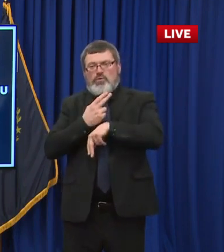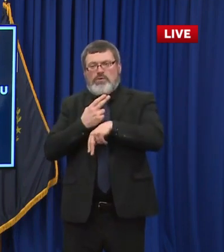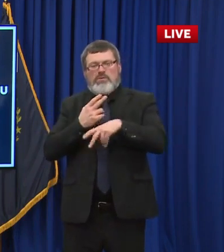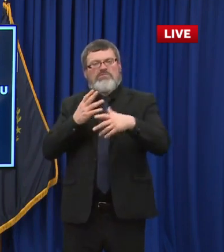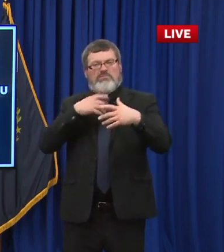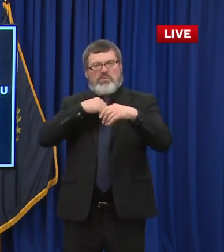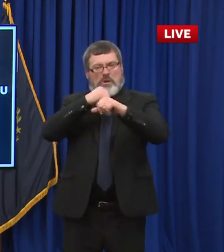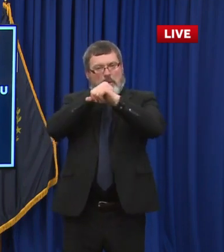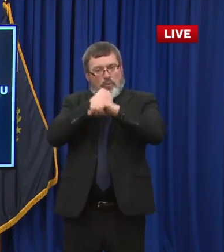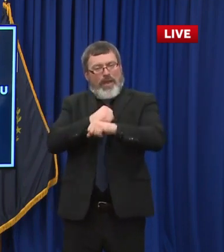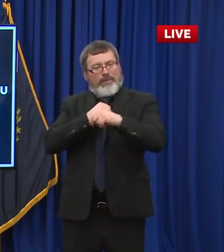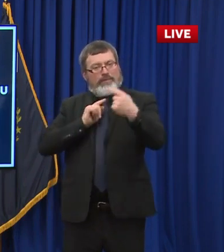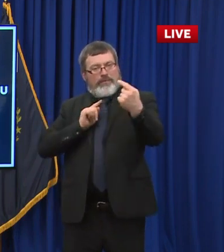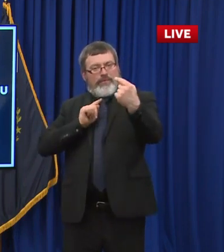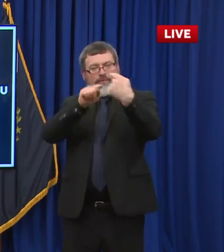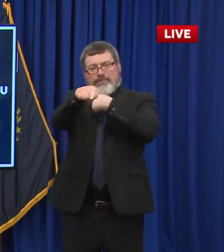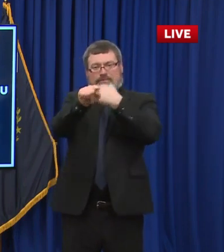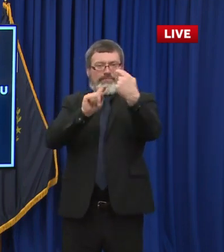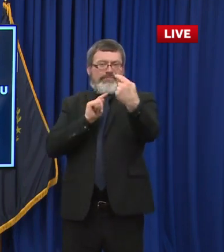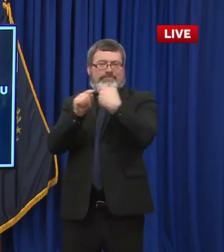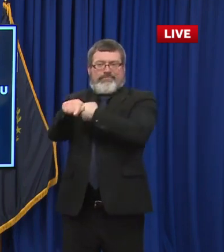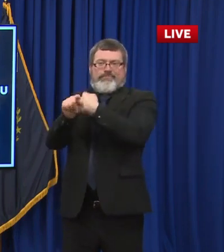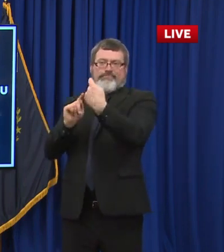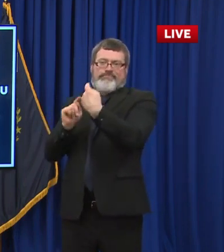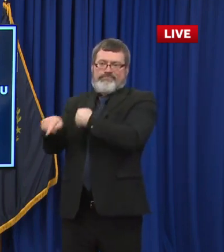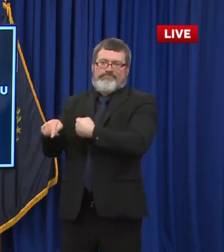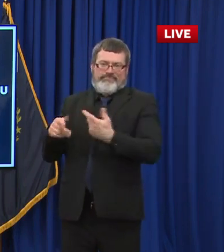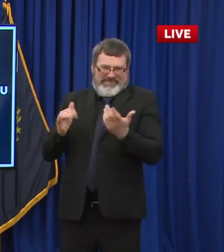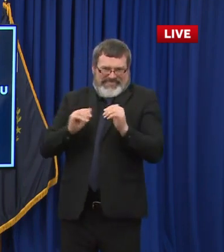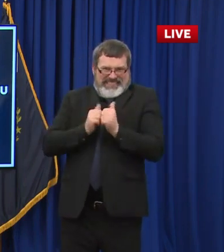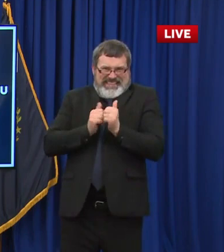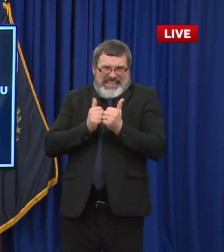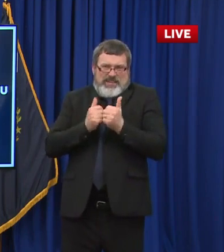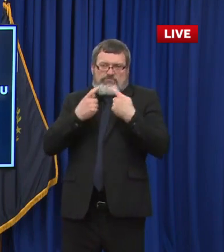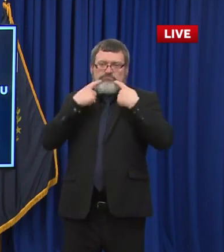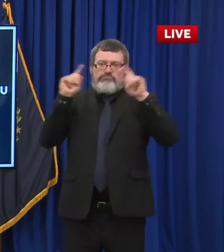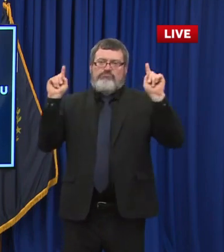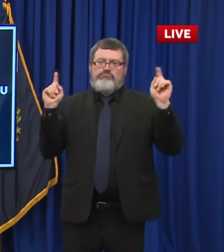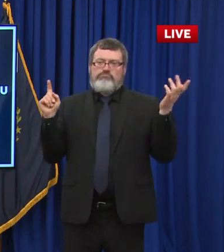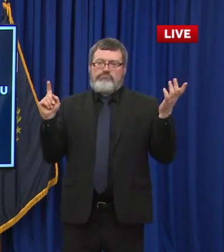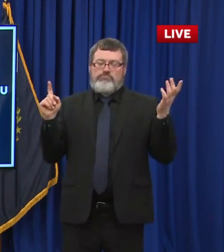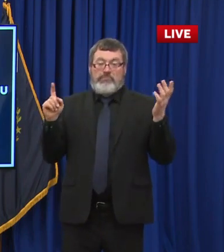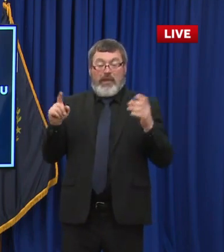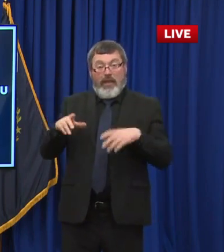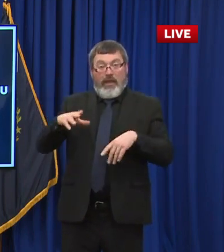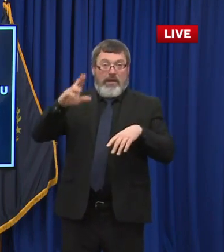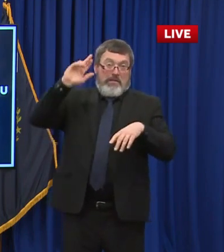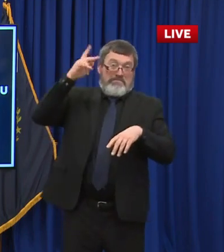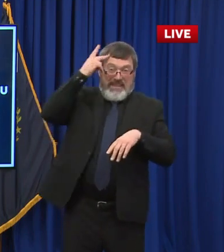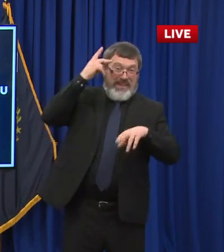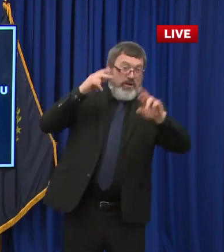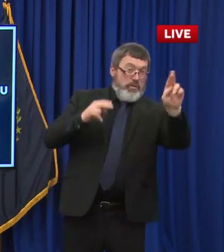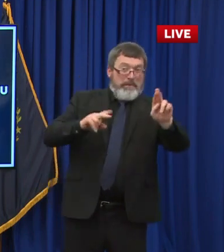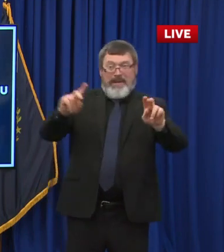WHEN WE PUT ON A MASK AND KEEP SOCIAL DISTANCING, WE ARE DOING IT FOR OTHERS, NOT OURSELVES.